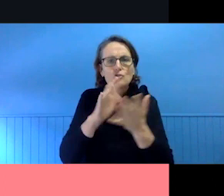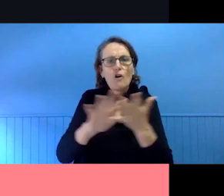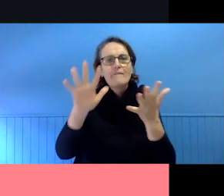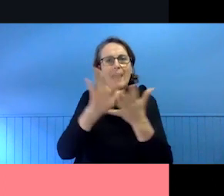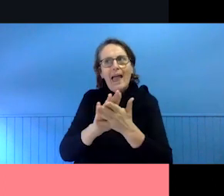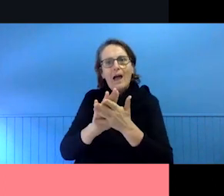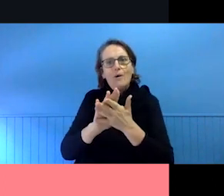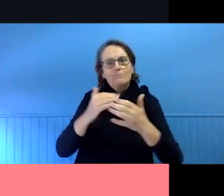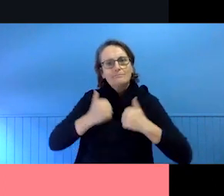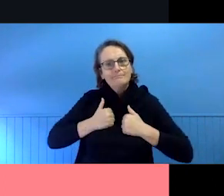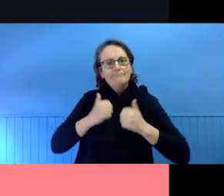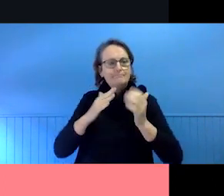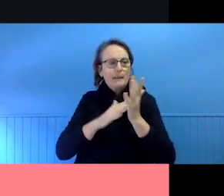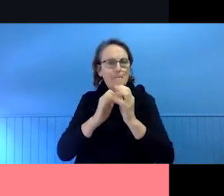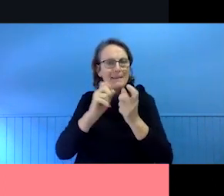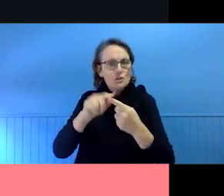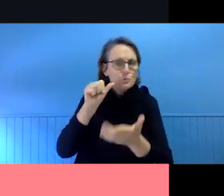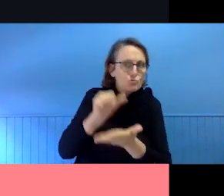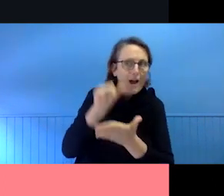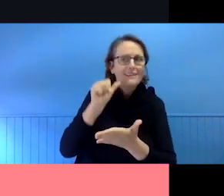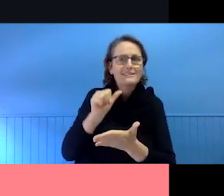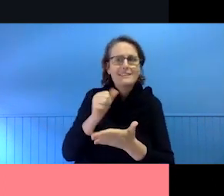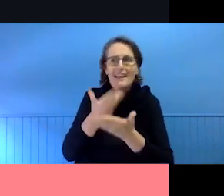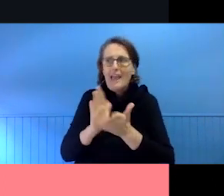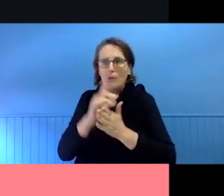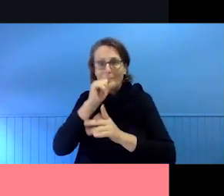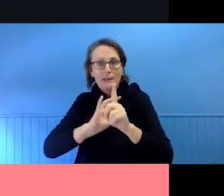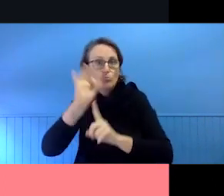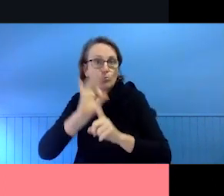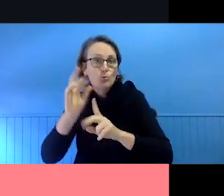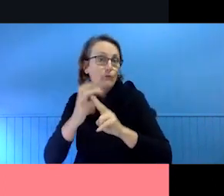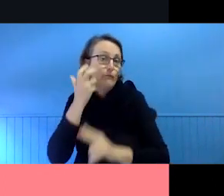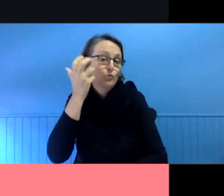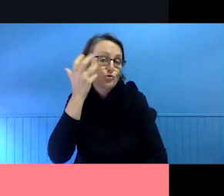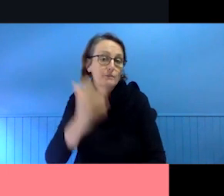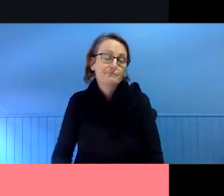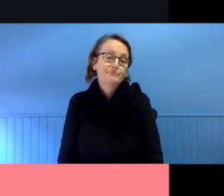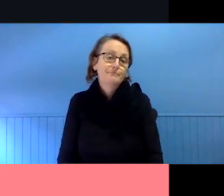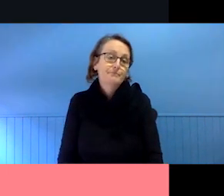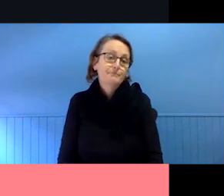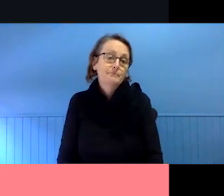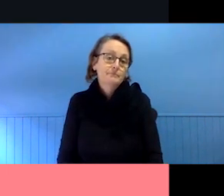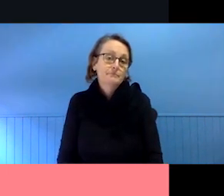were received and how you can improve in the future. Obviously, that's a big investment and a big commitment.